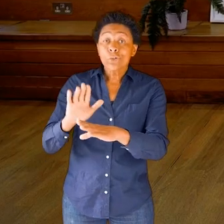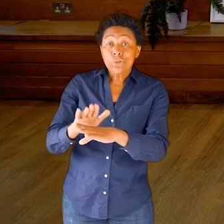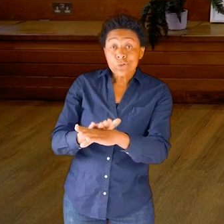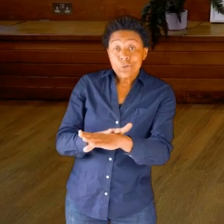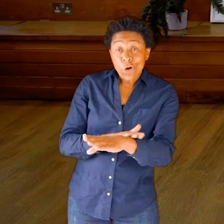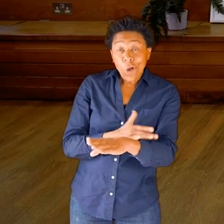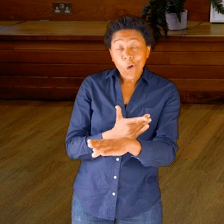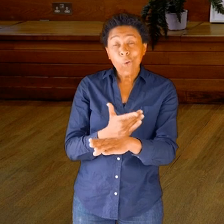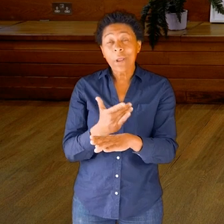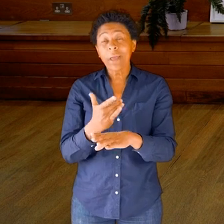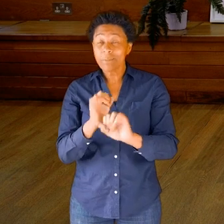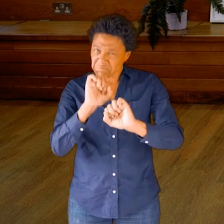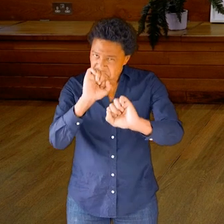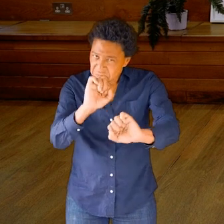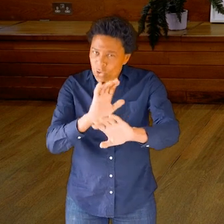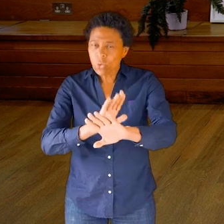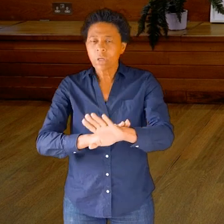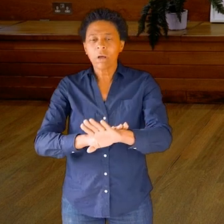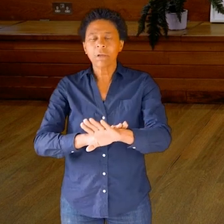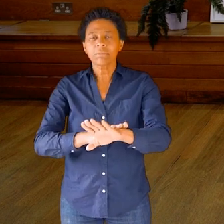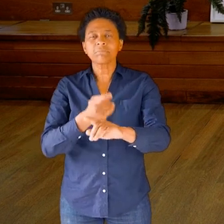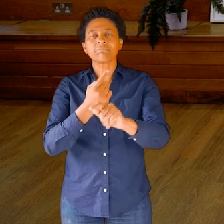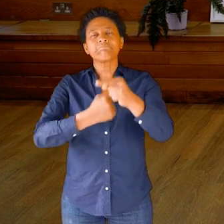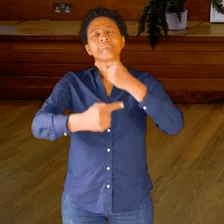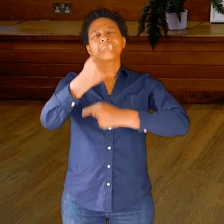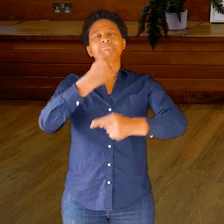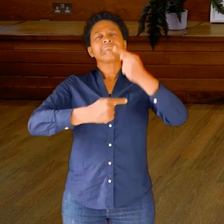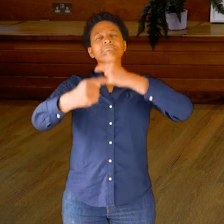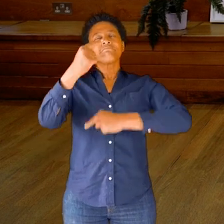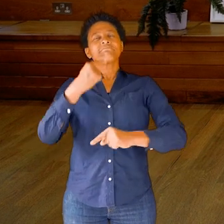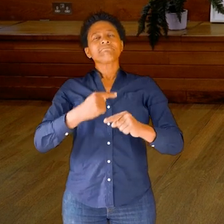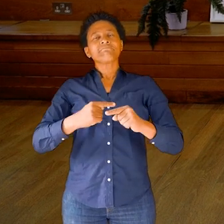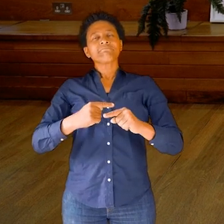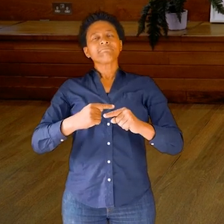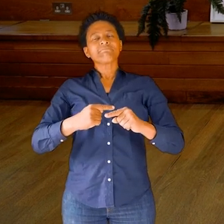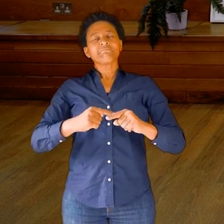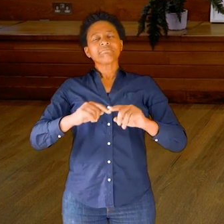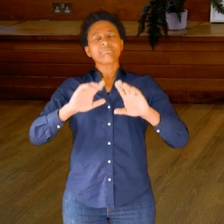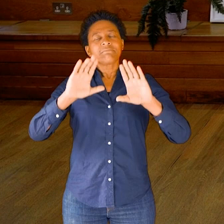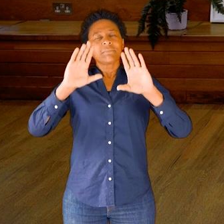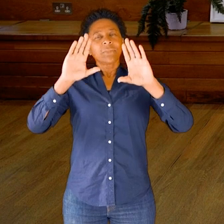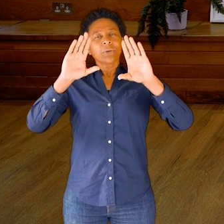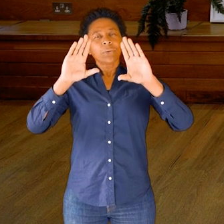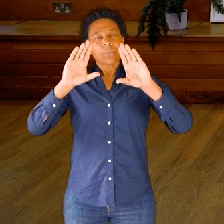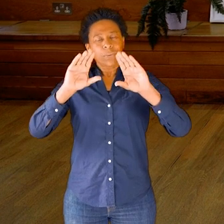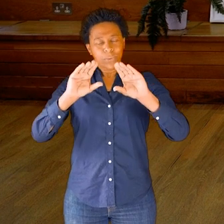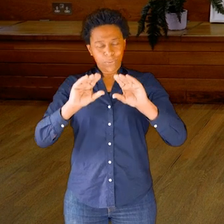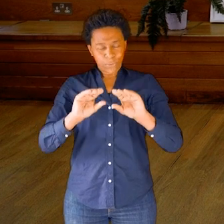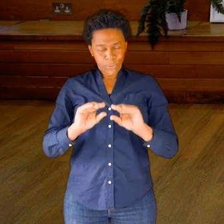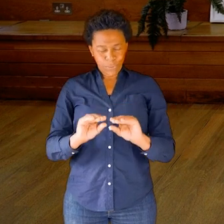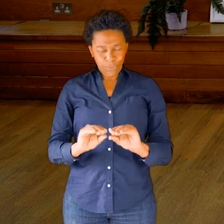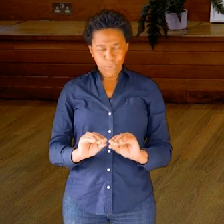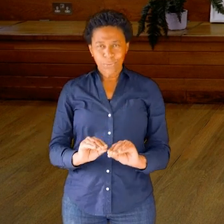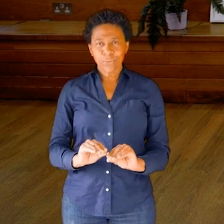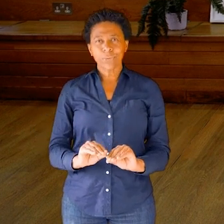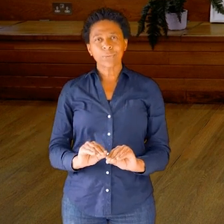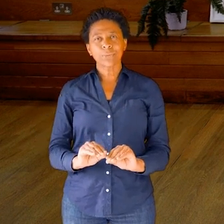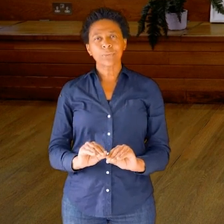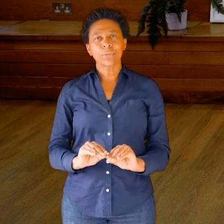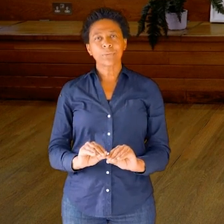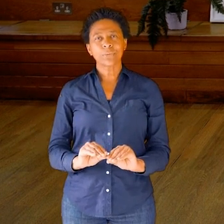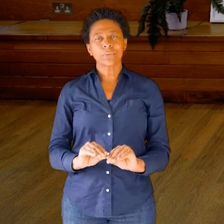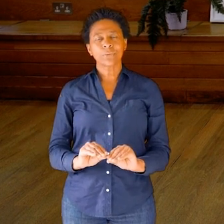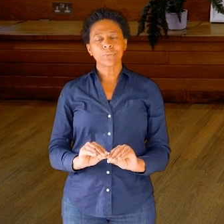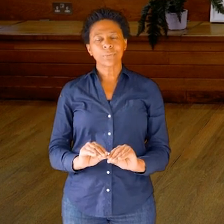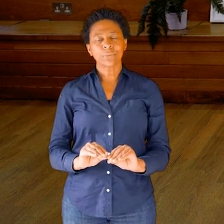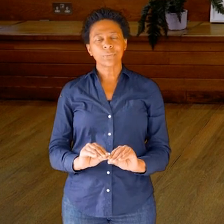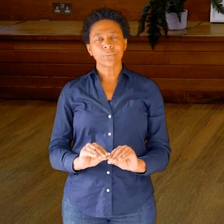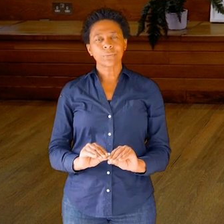And slowly, bit by bit, let’s bring our water and fluids into a